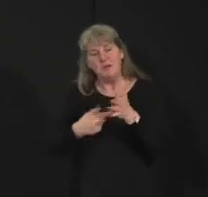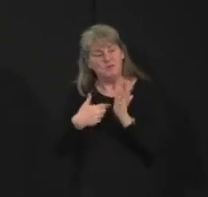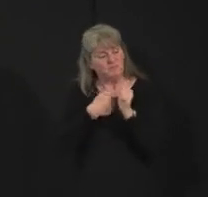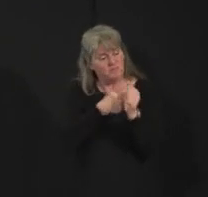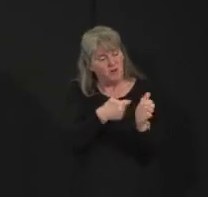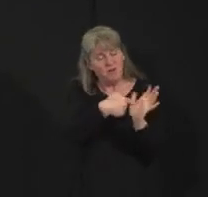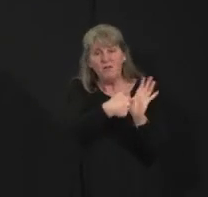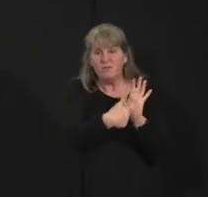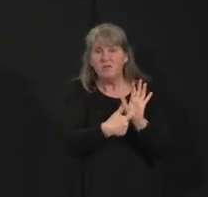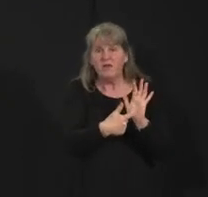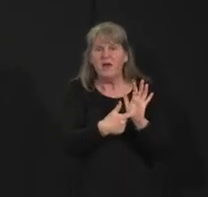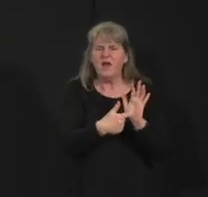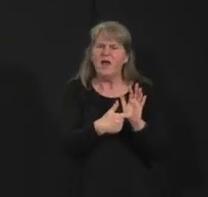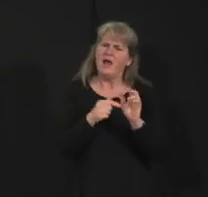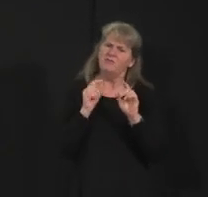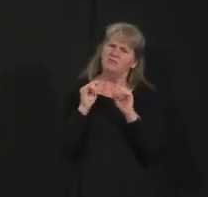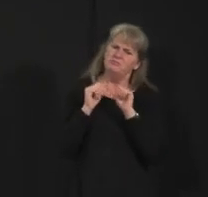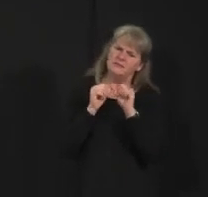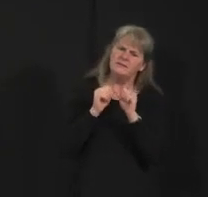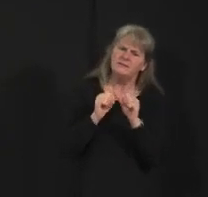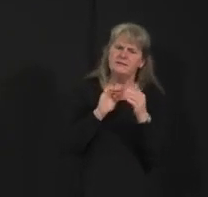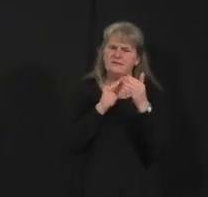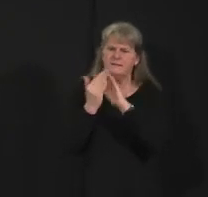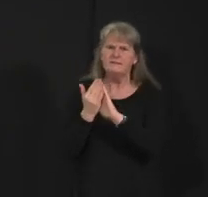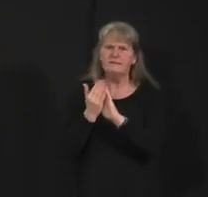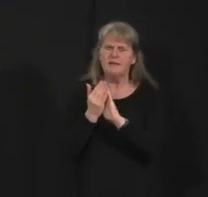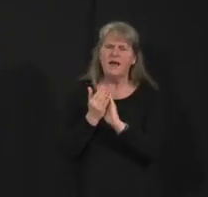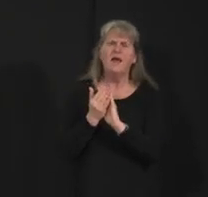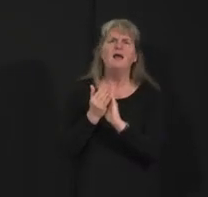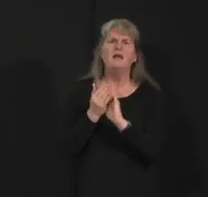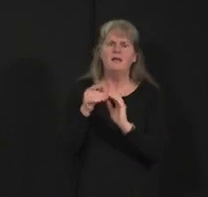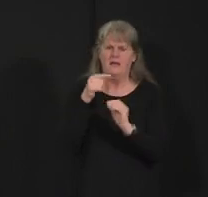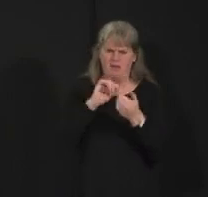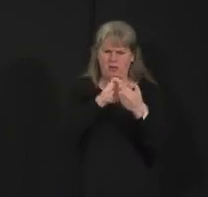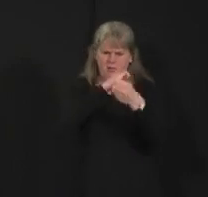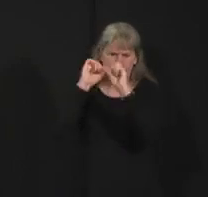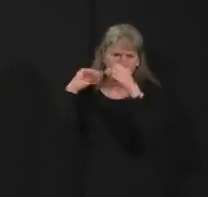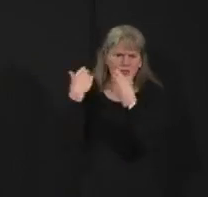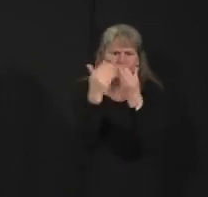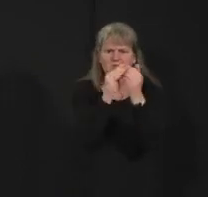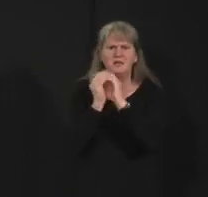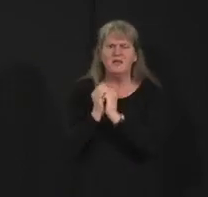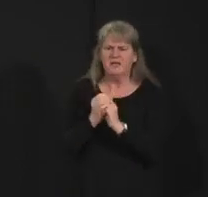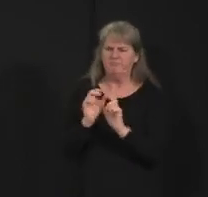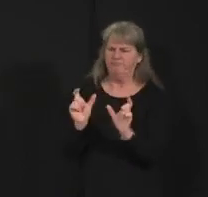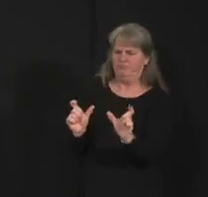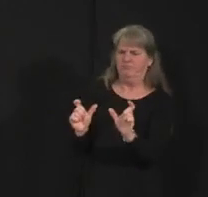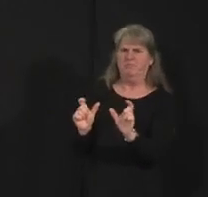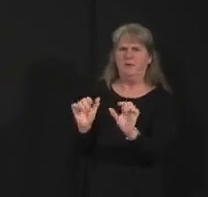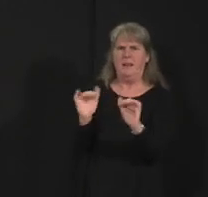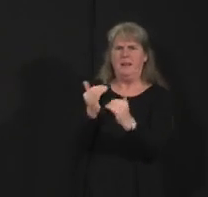society where it is difficult for COVID to spread. We all must continue to abide by